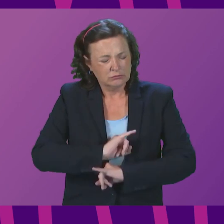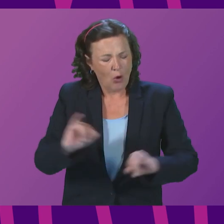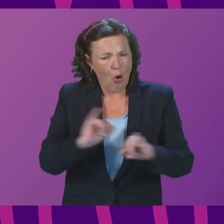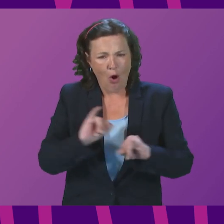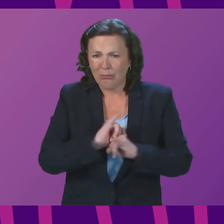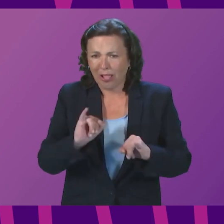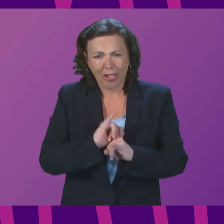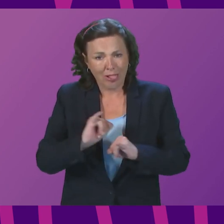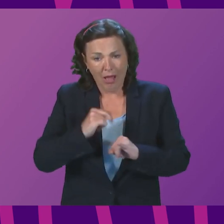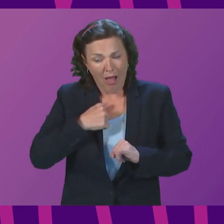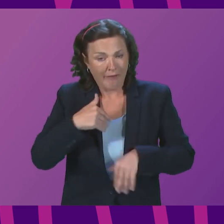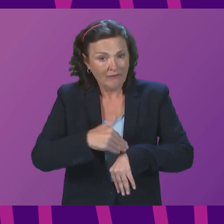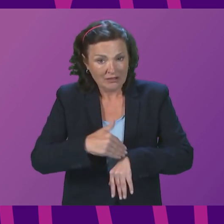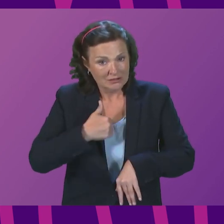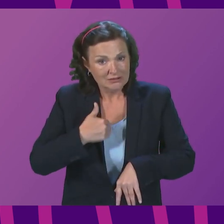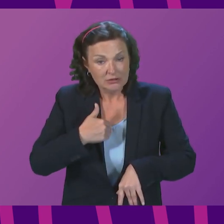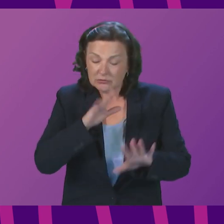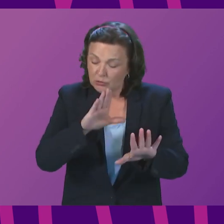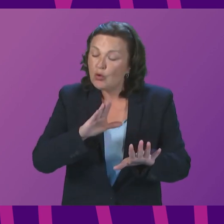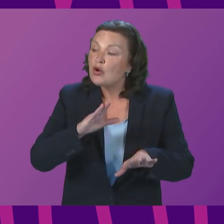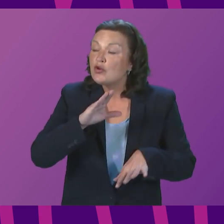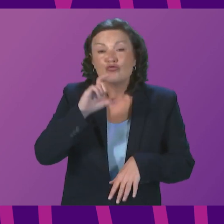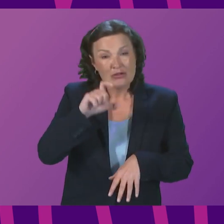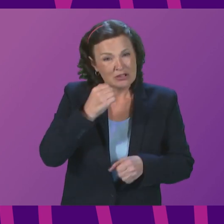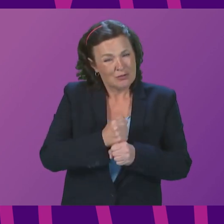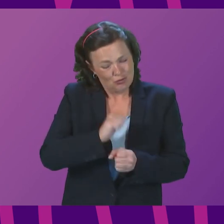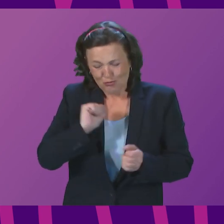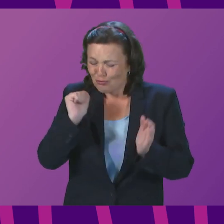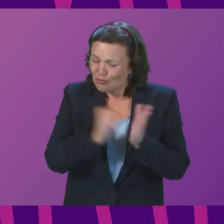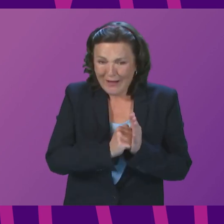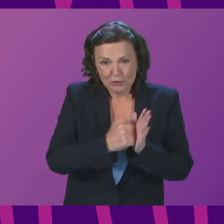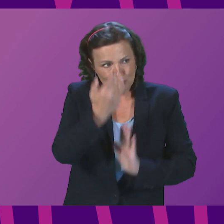Christine Grahame is therefore right to remind us that it is important to continue to take